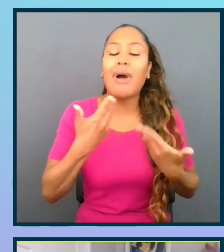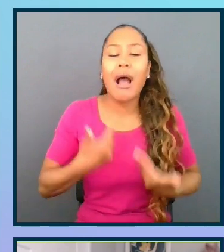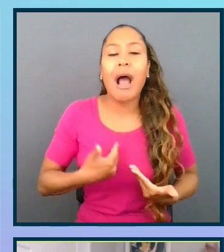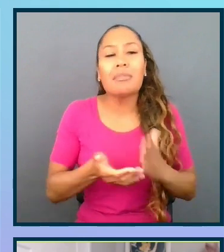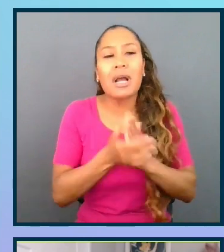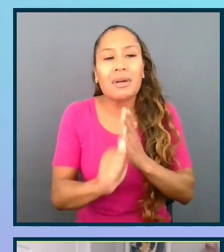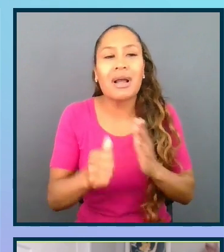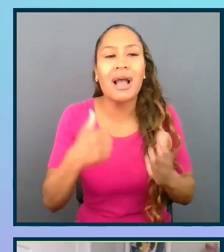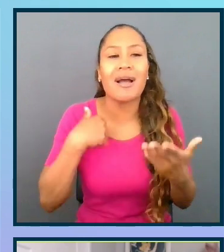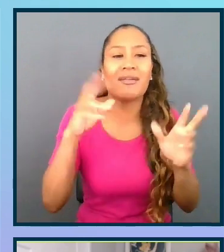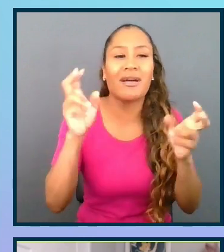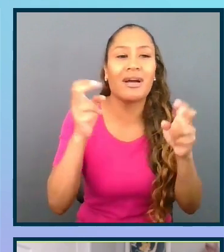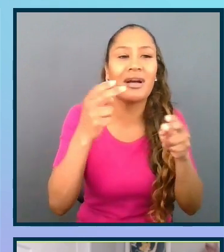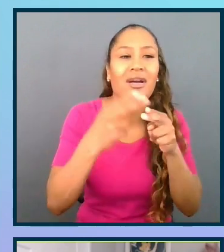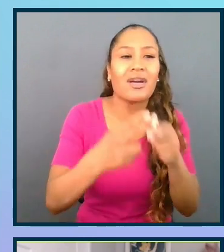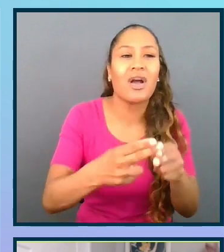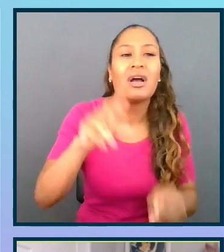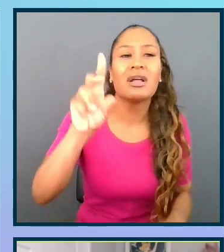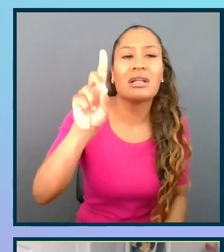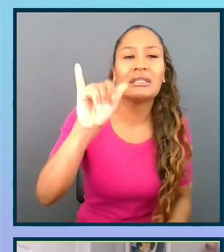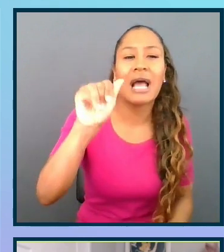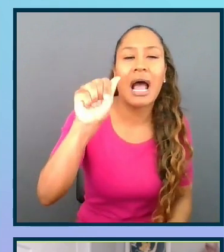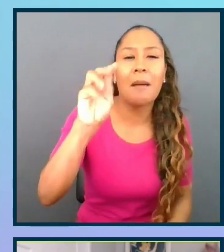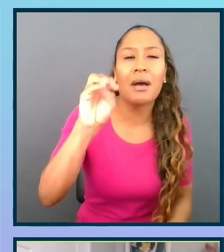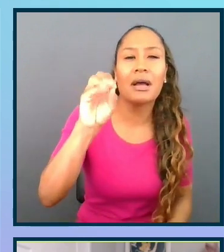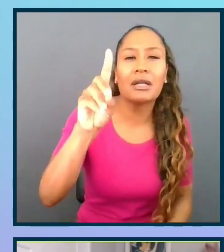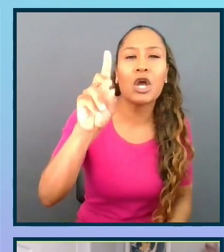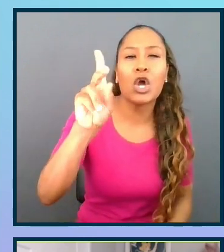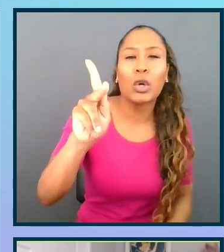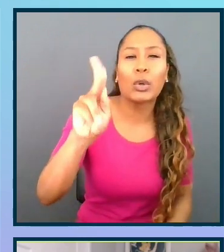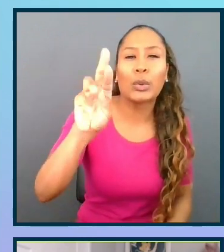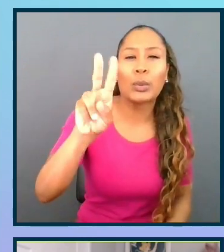And so, this may be that that could be variable